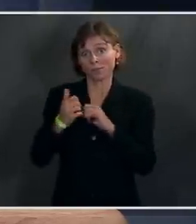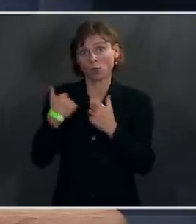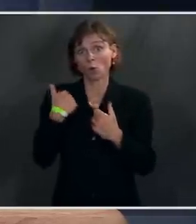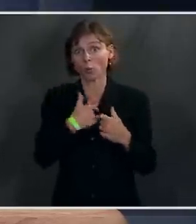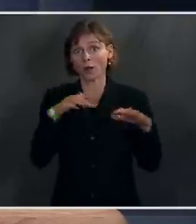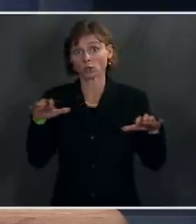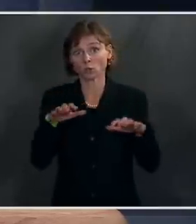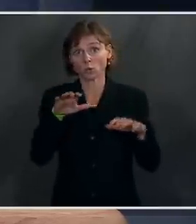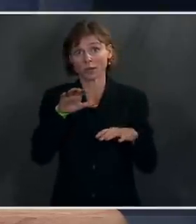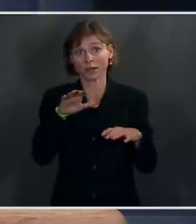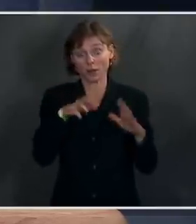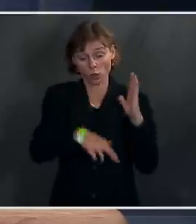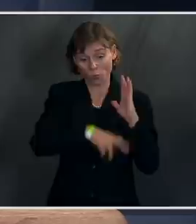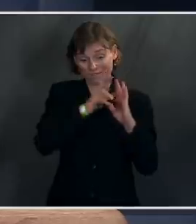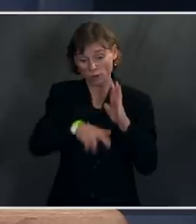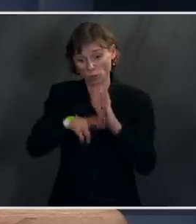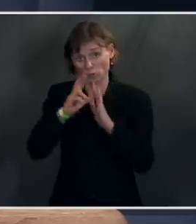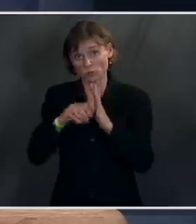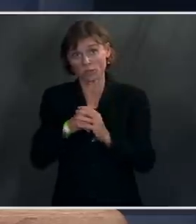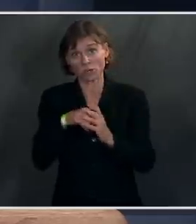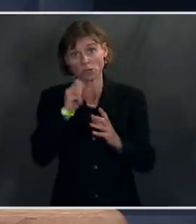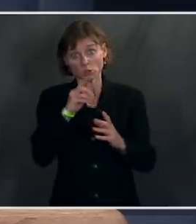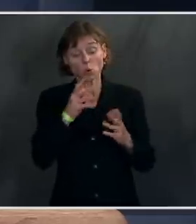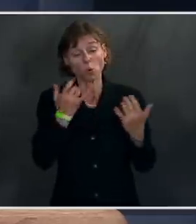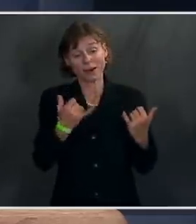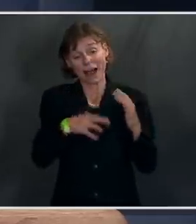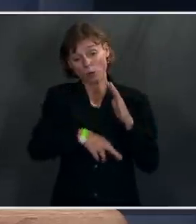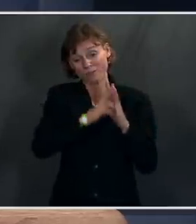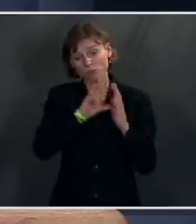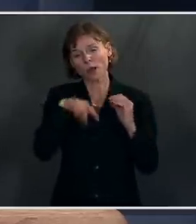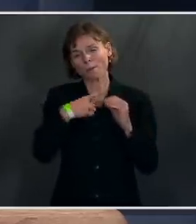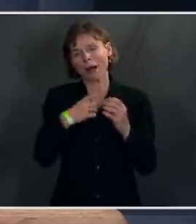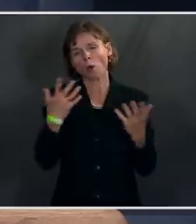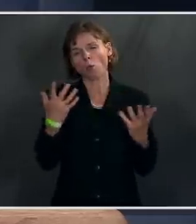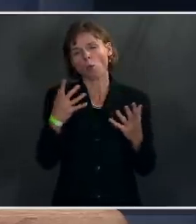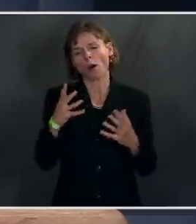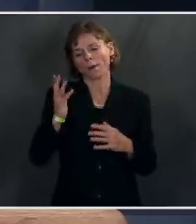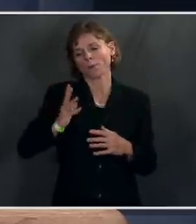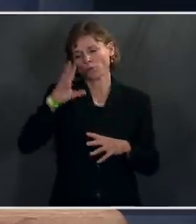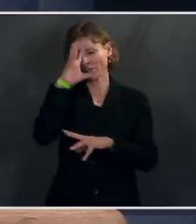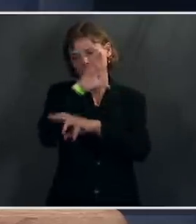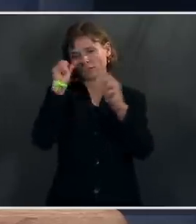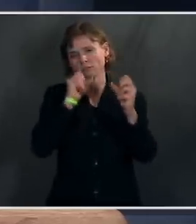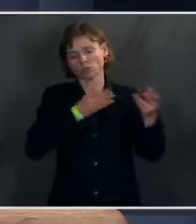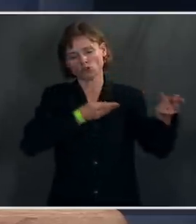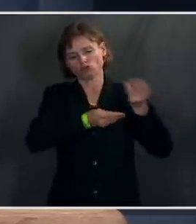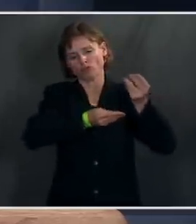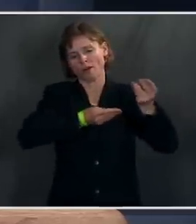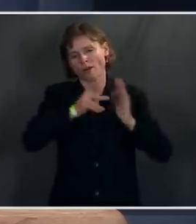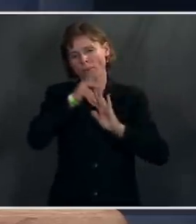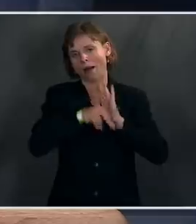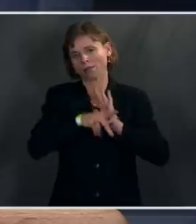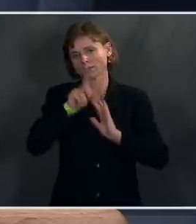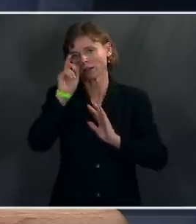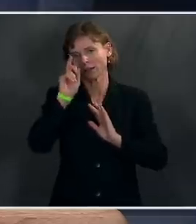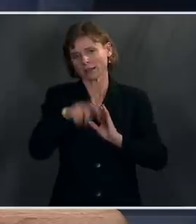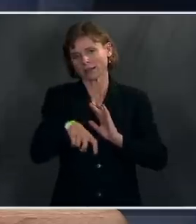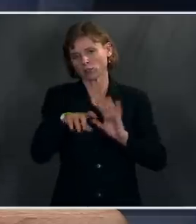So, the review is underway of the previous administration's trade policy to determine what steps need to be taken.